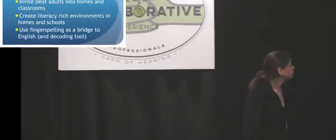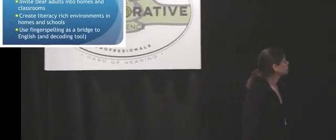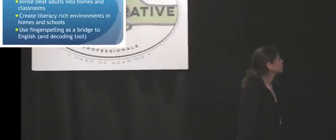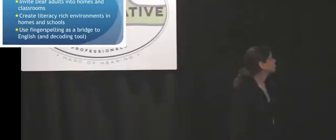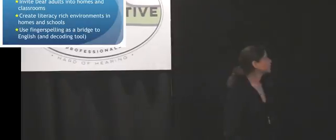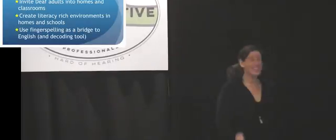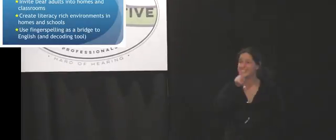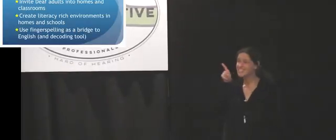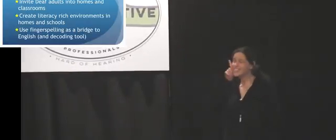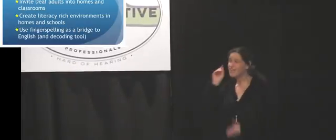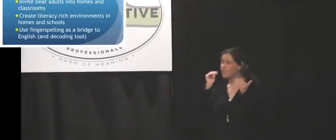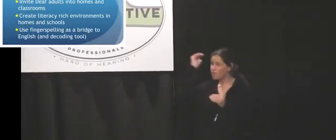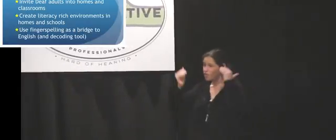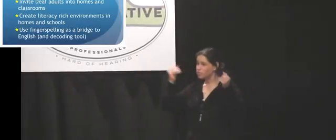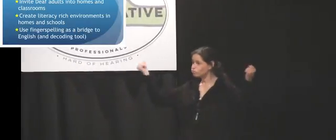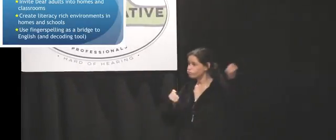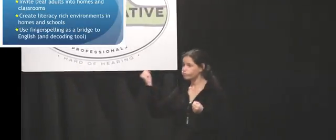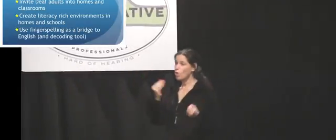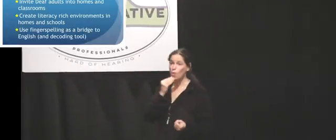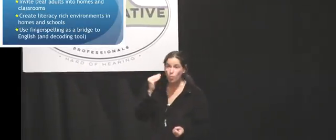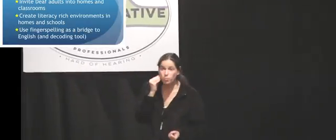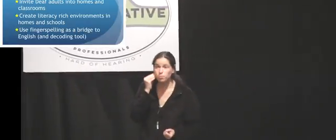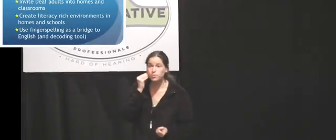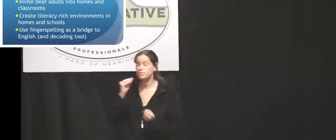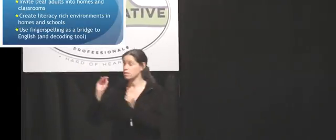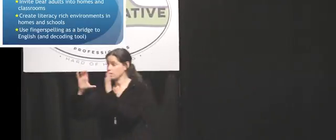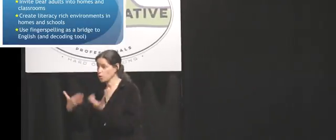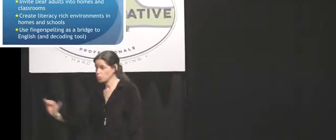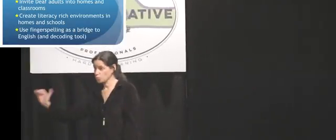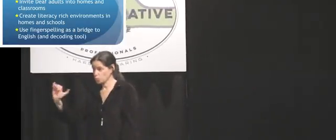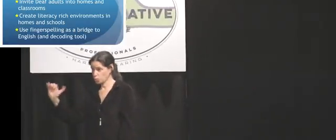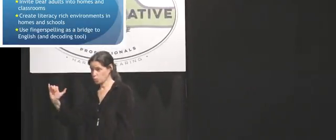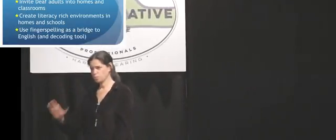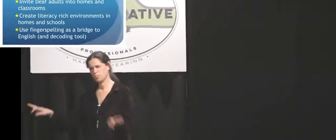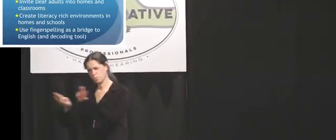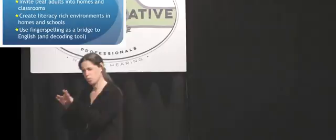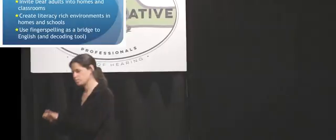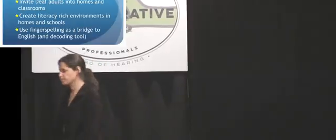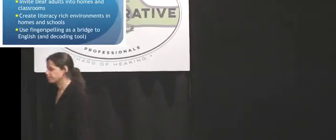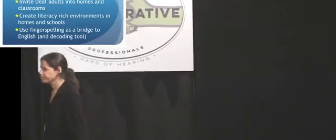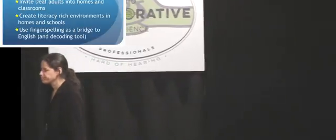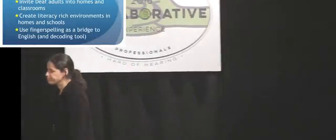But you need deaf adults there, in the home,